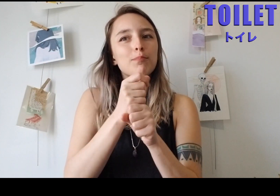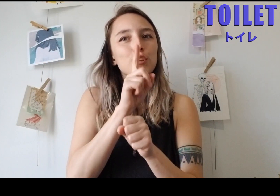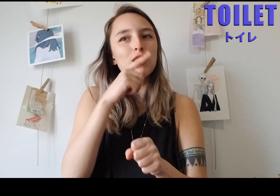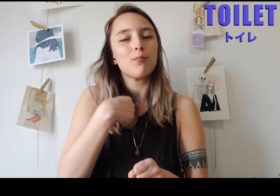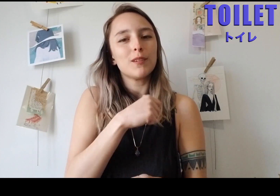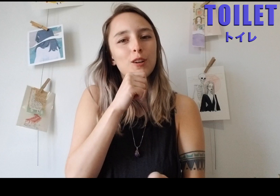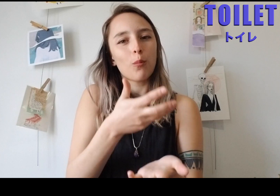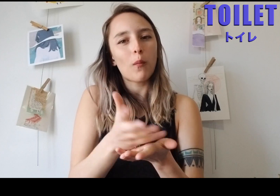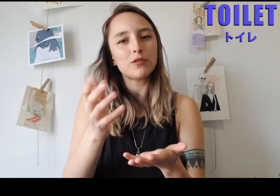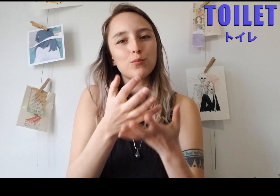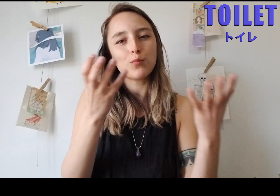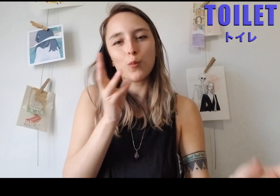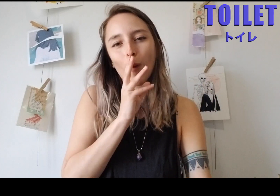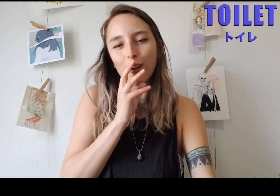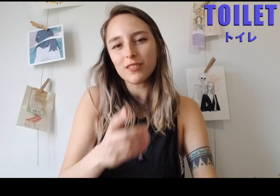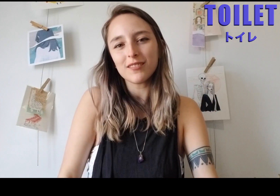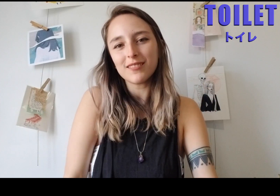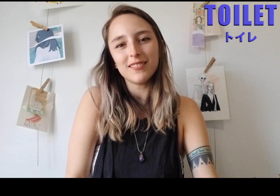to make sure that we don't waste too much water.